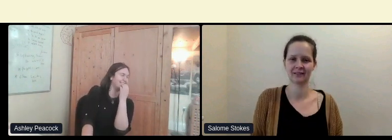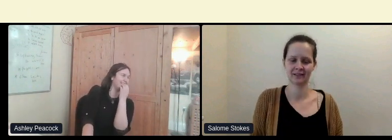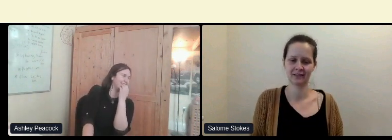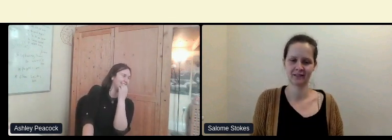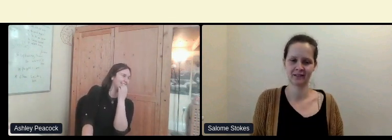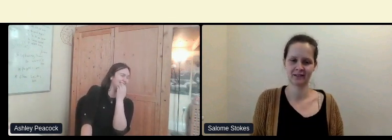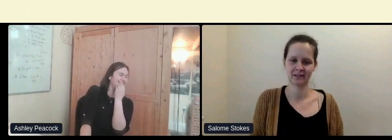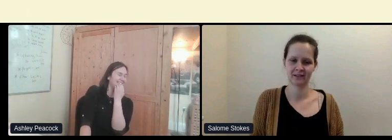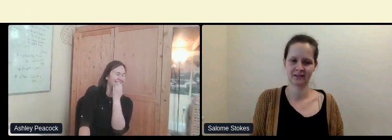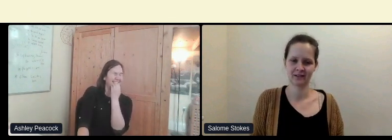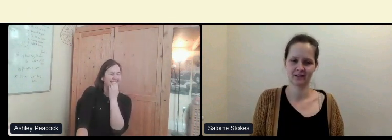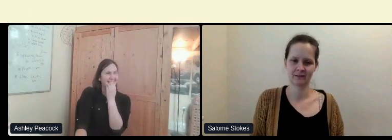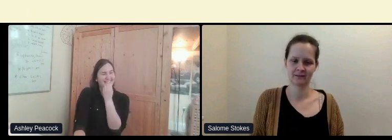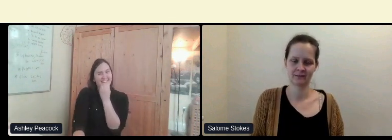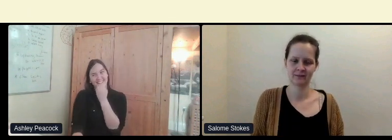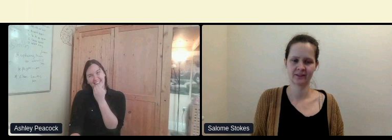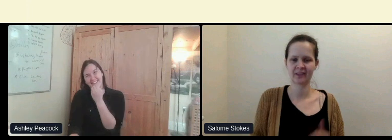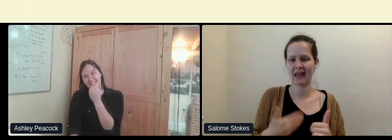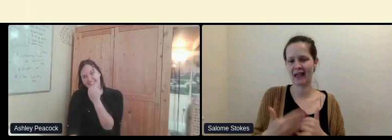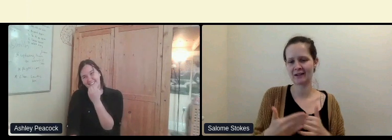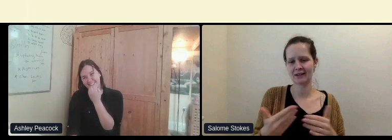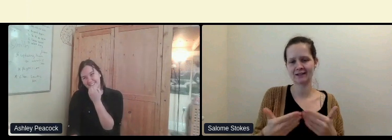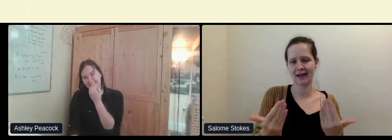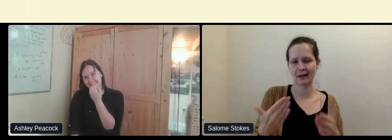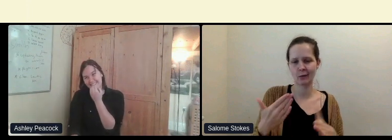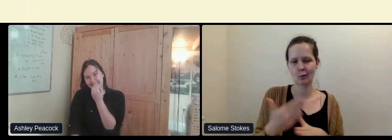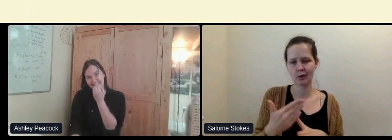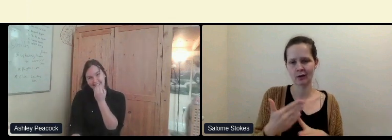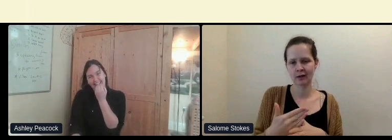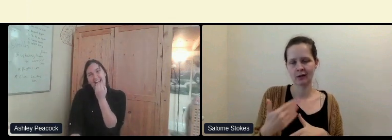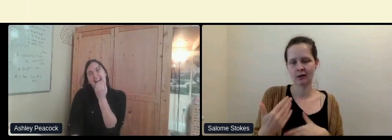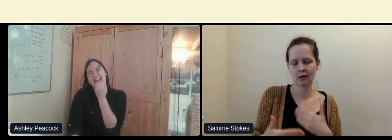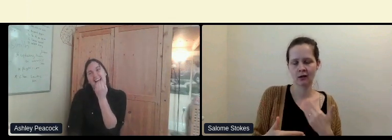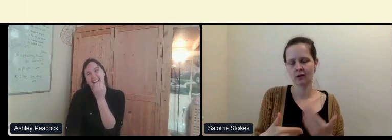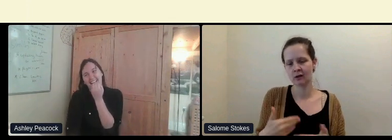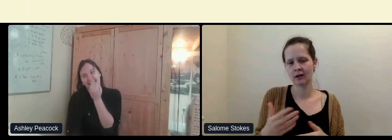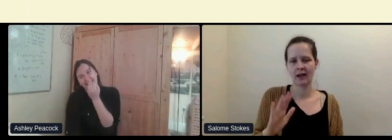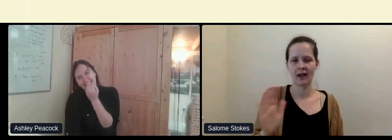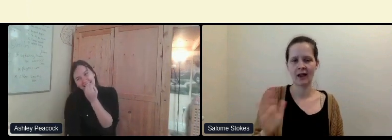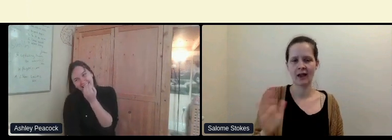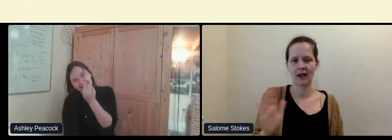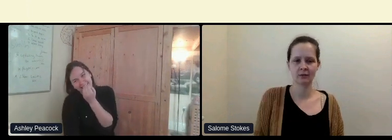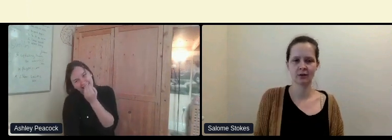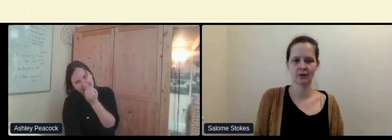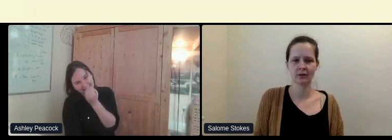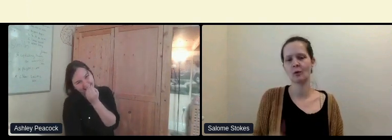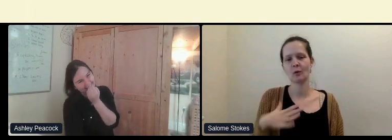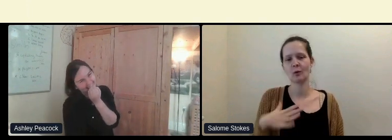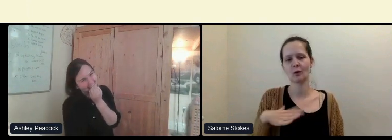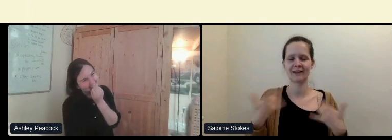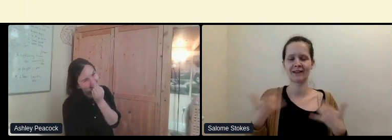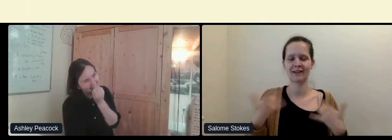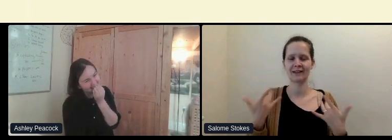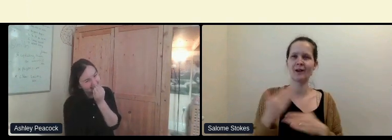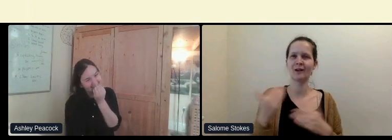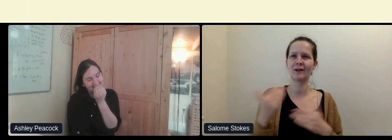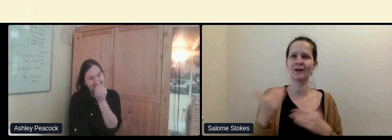want the end of working day for everyone to be walking home looking like this. Because you know